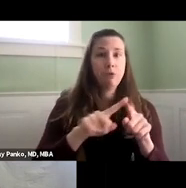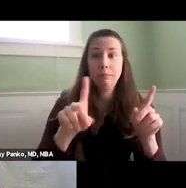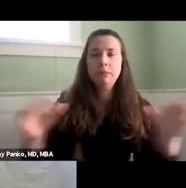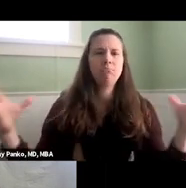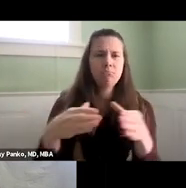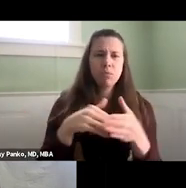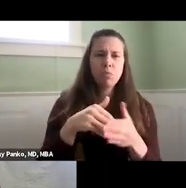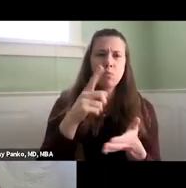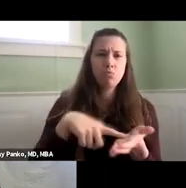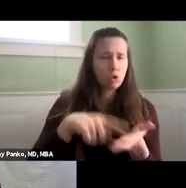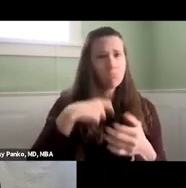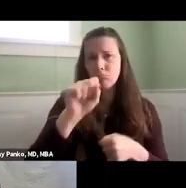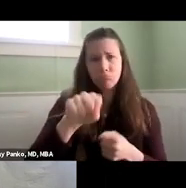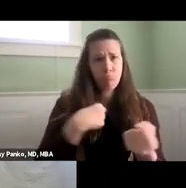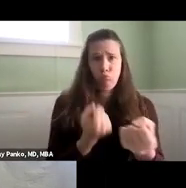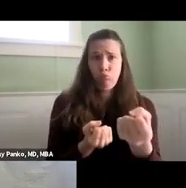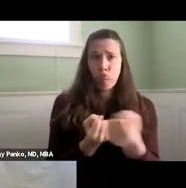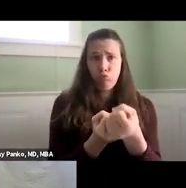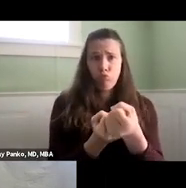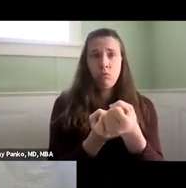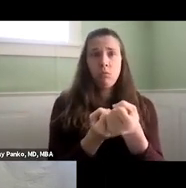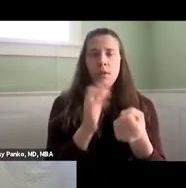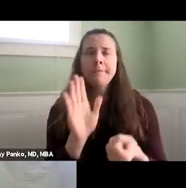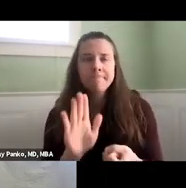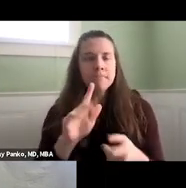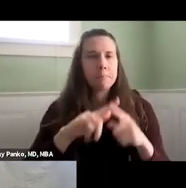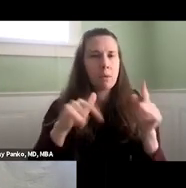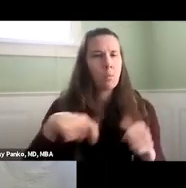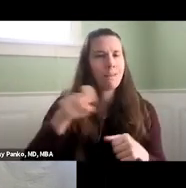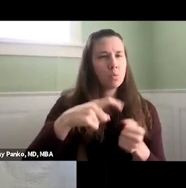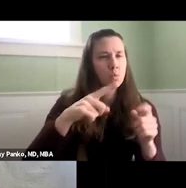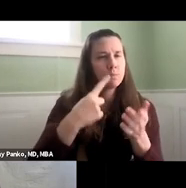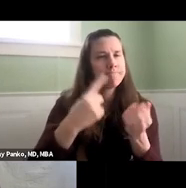discussion about cross disability data sets and including cross disability data in research.